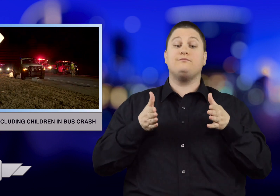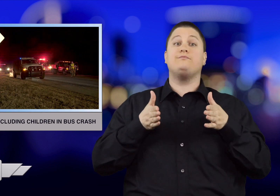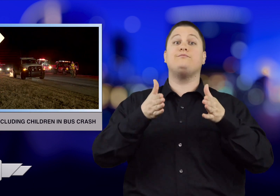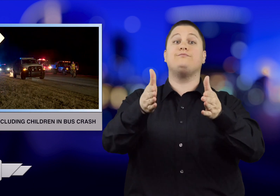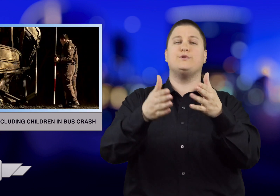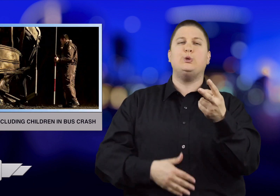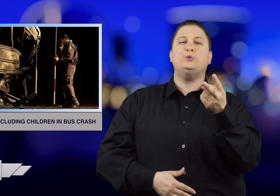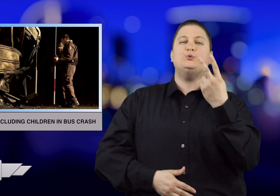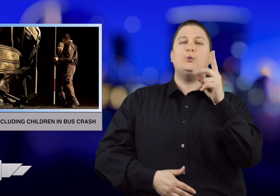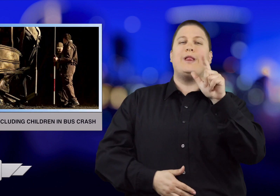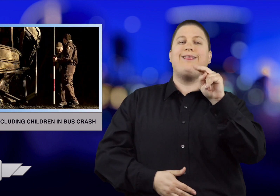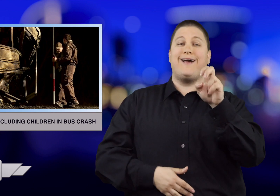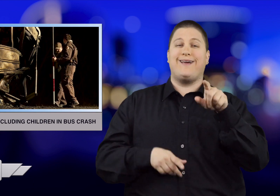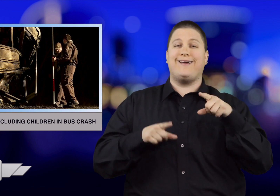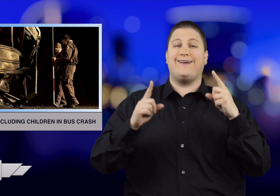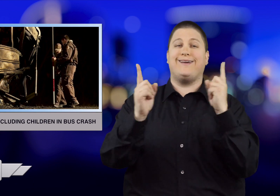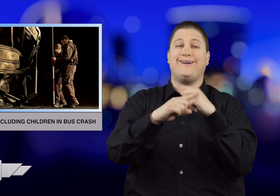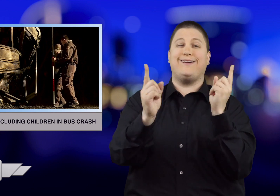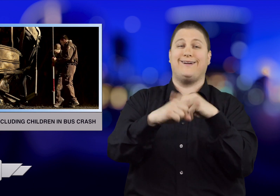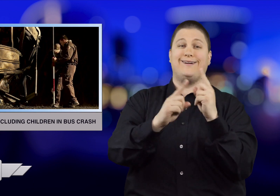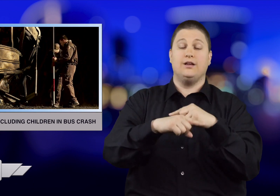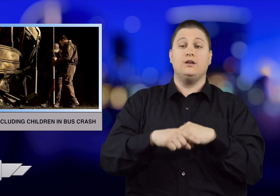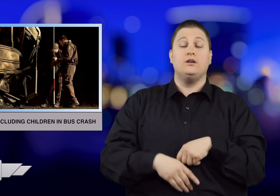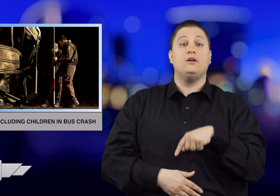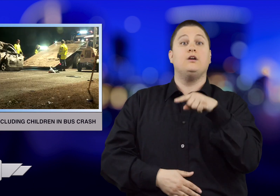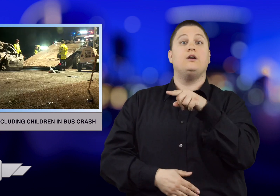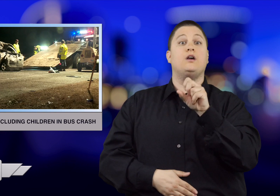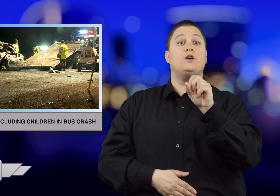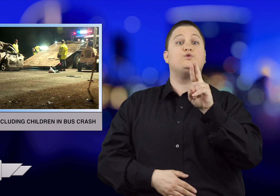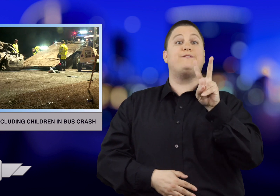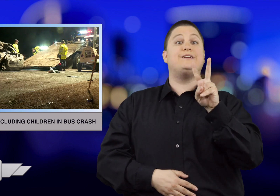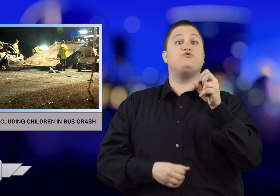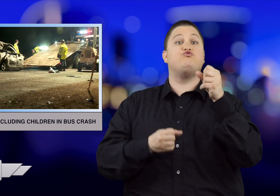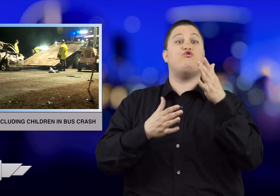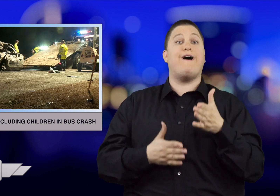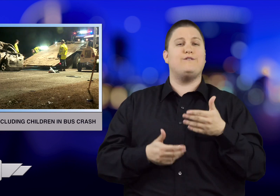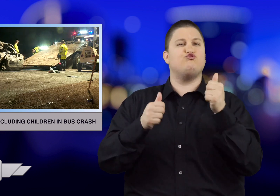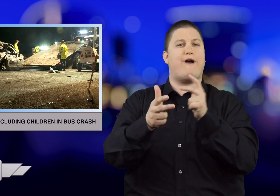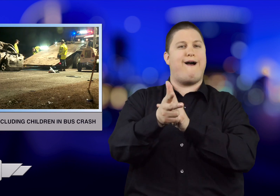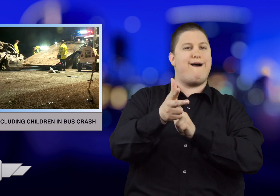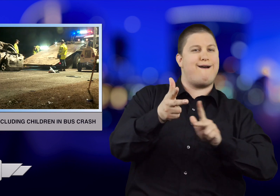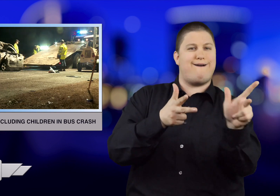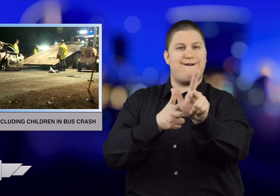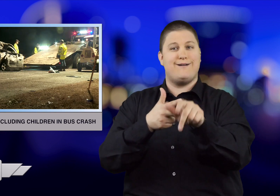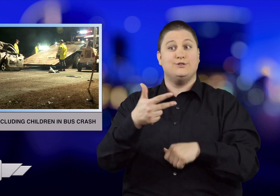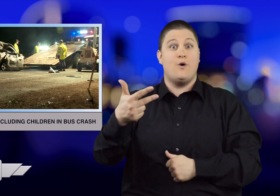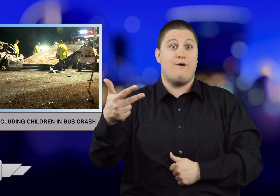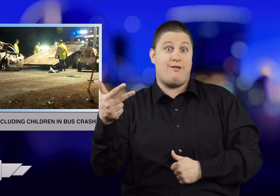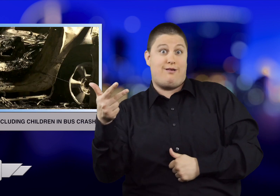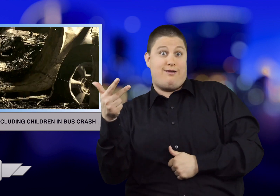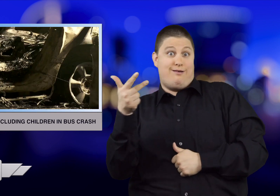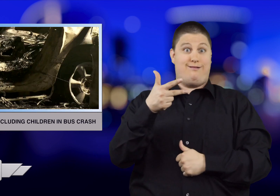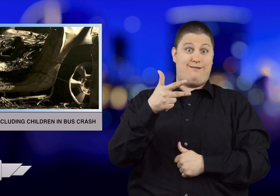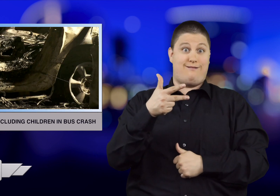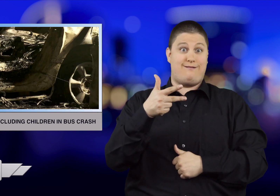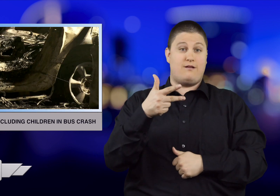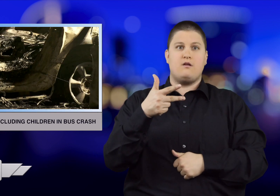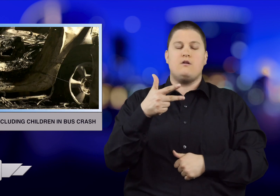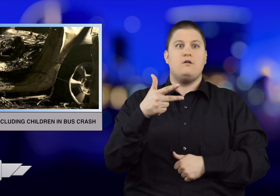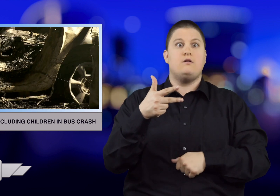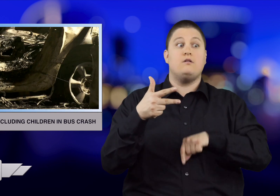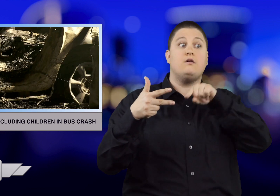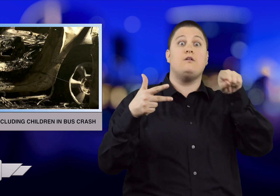It happened when the driver of the SUV was trying to pass another vehicle on a two-lane road.